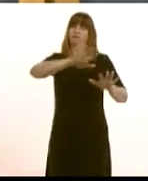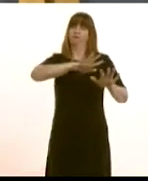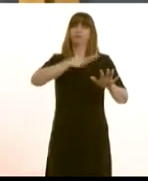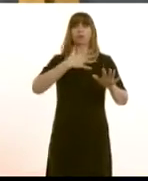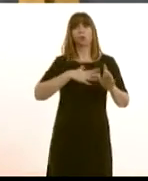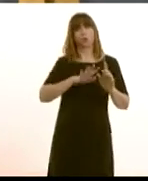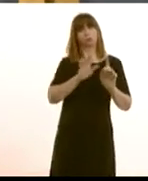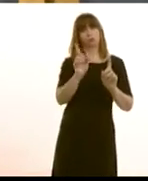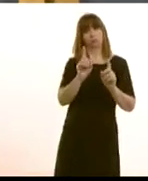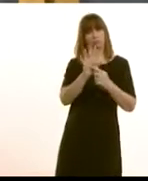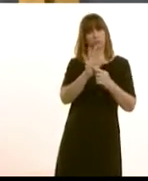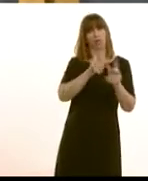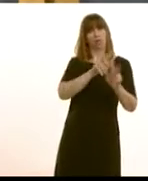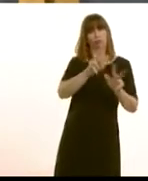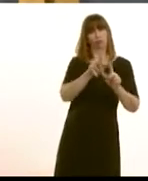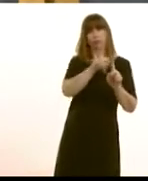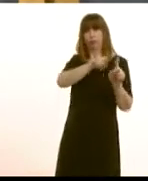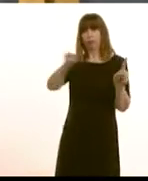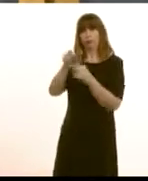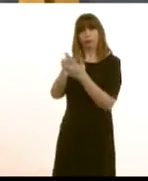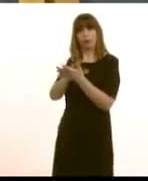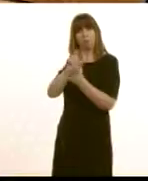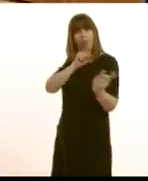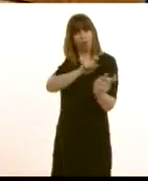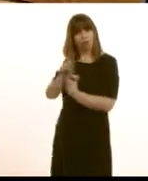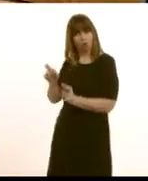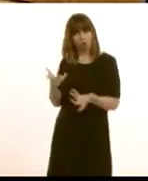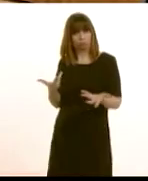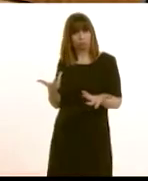from Aberystwyth to Birmingham will continue? Carwyn Jones: Well, I can assure the Member